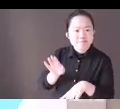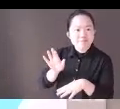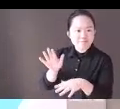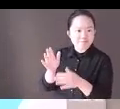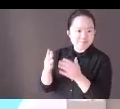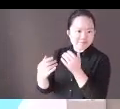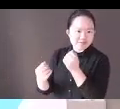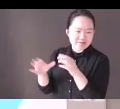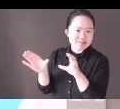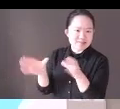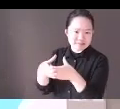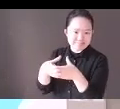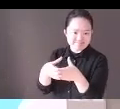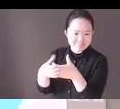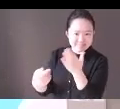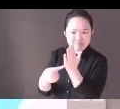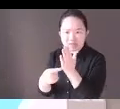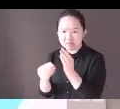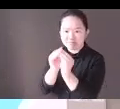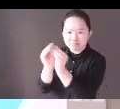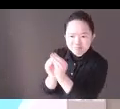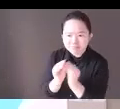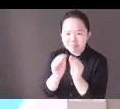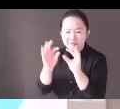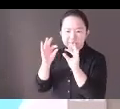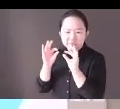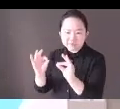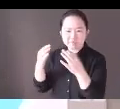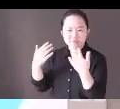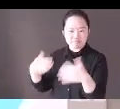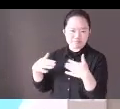flavor to this whole thing and of course we wouldn't be here today if it wasn't for Nadia